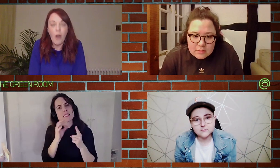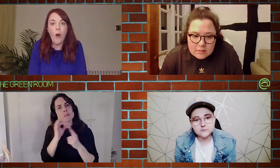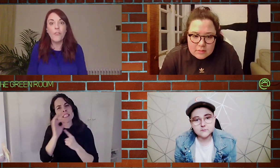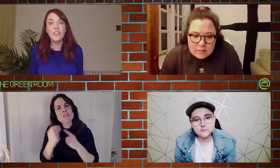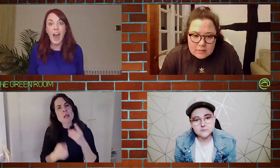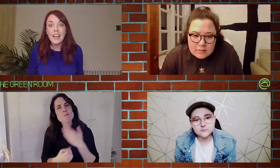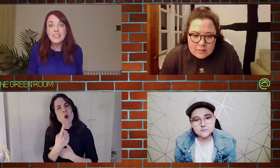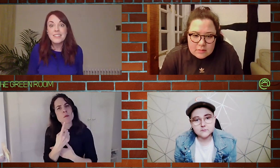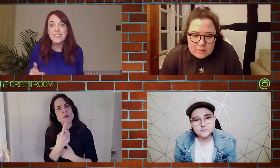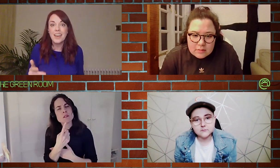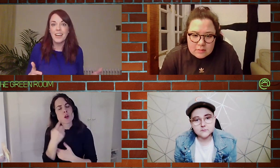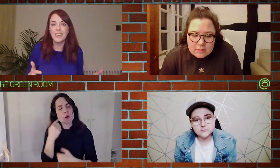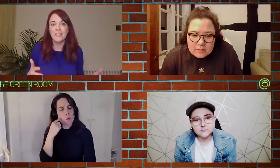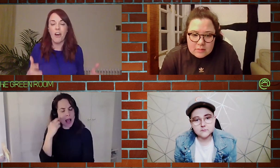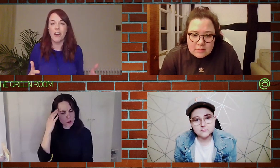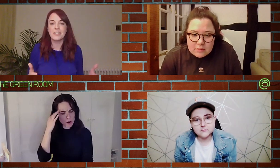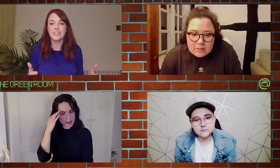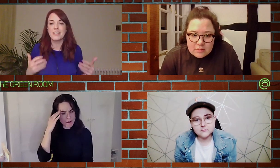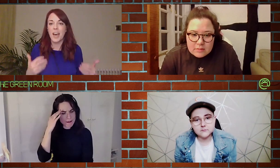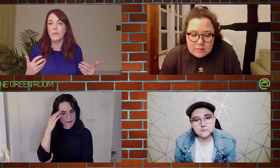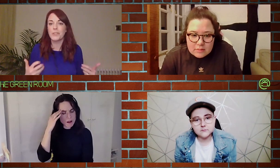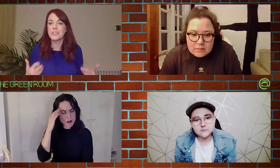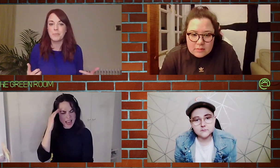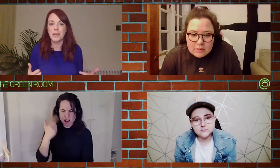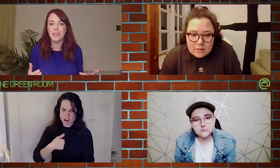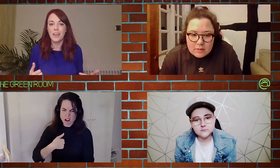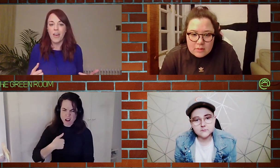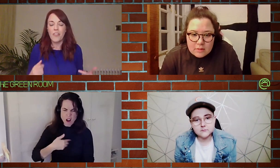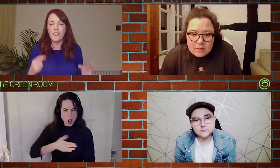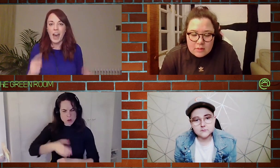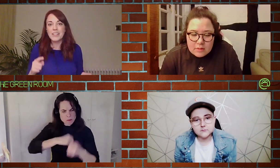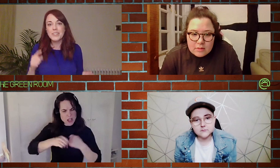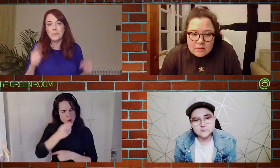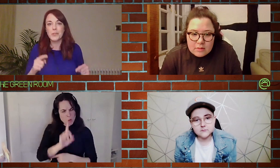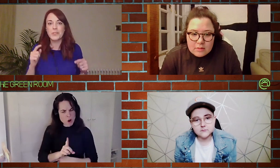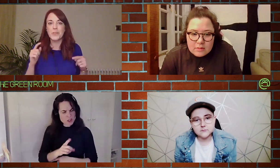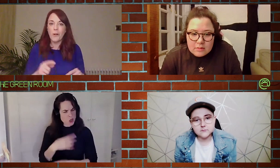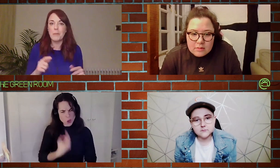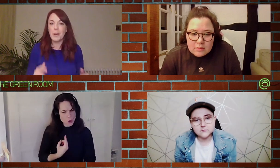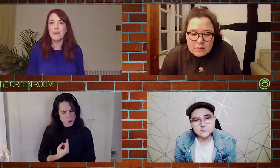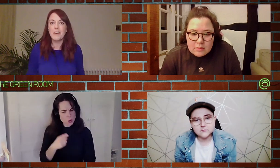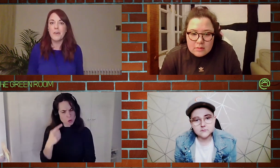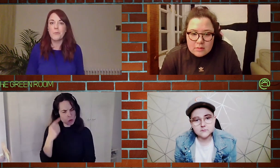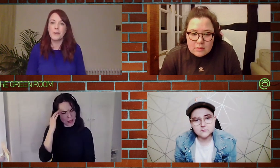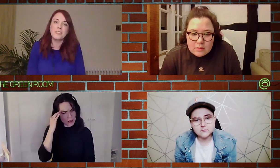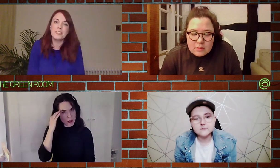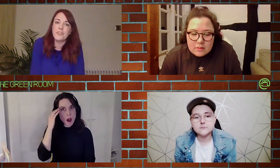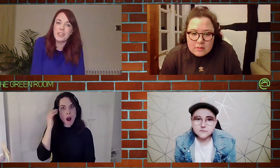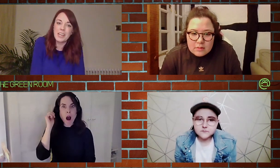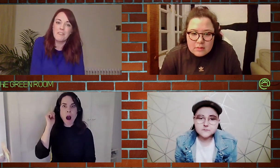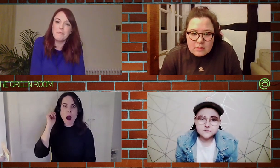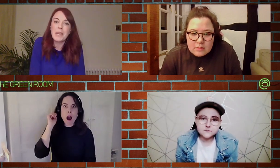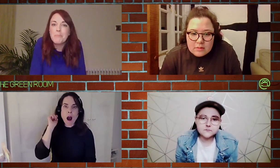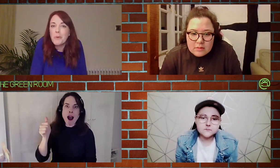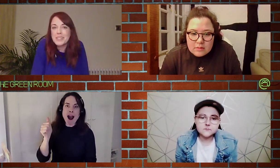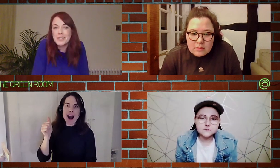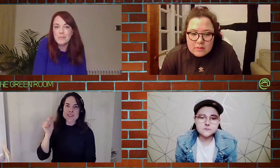oh that's the kind of artist I want to be. That's what it's all about. I wonder if you can kind of pinpoint something